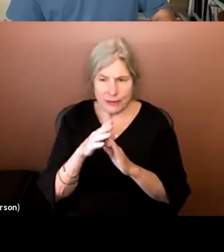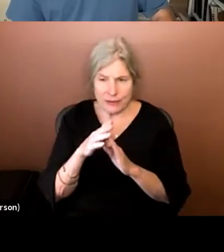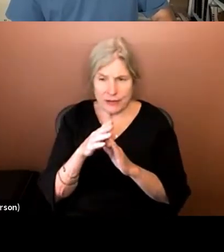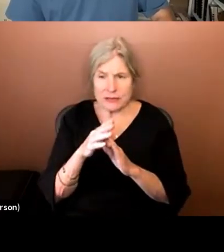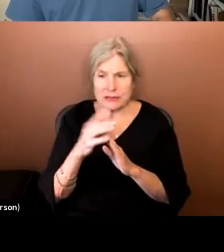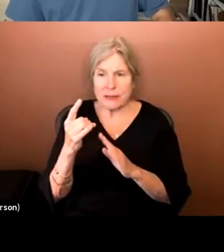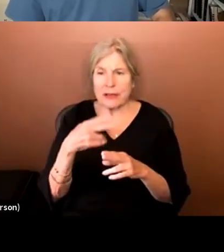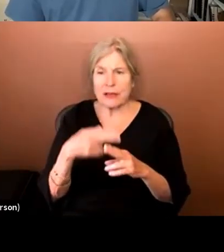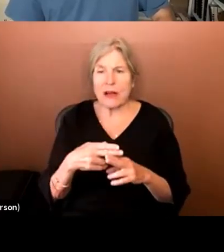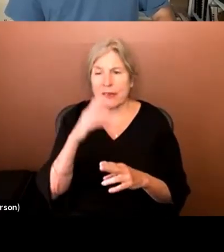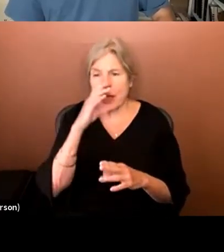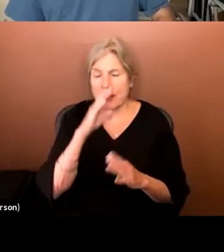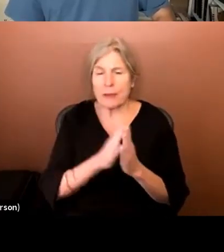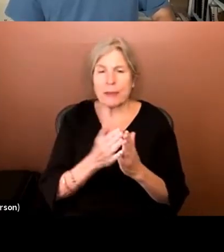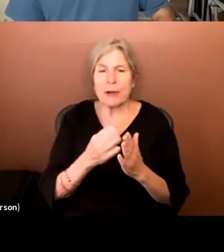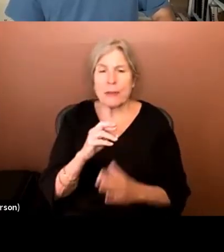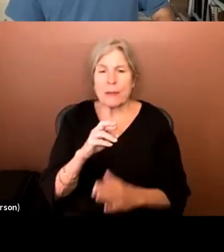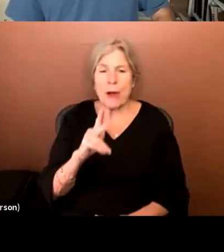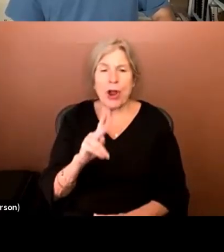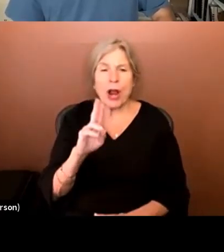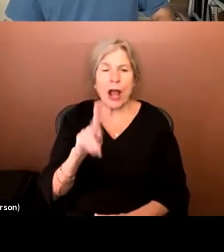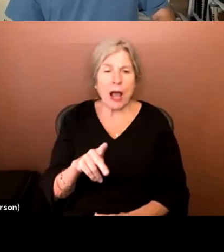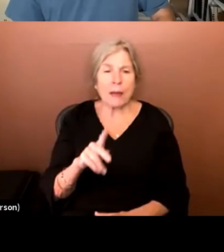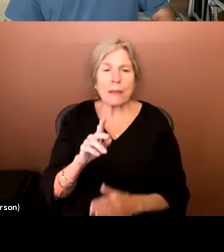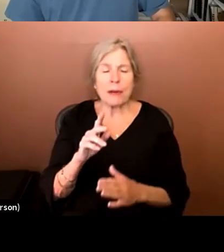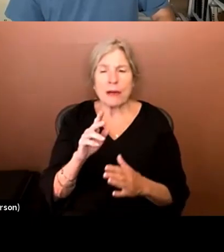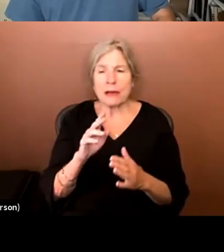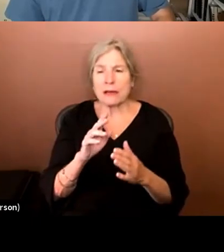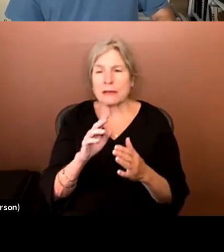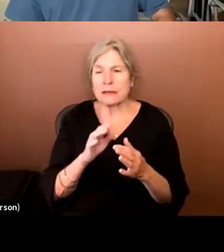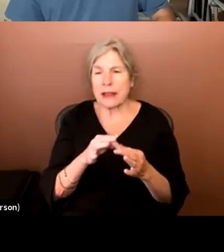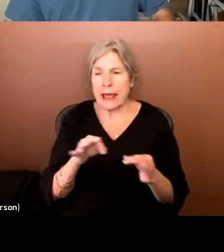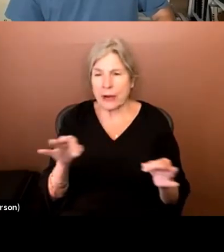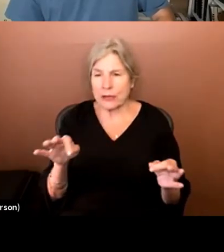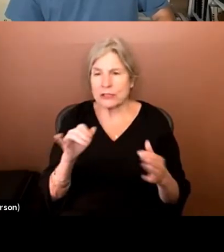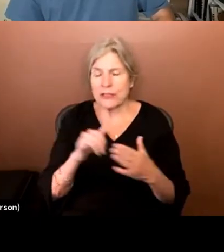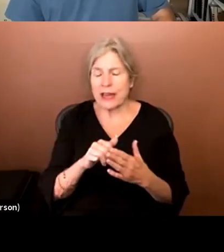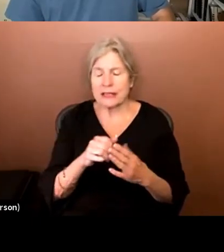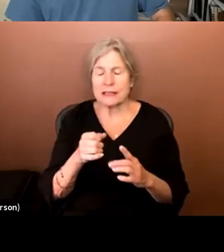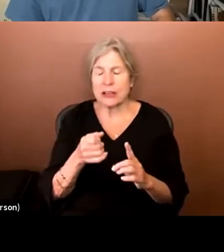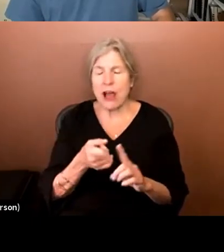comic bookmark up language which is an offshoot of the coding